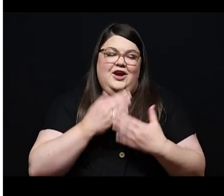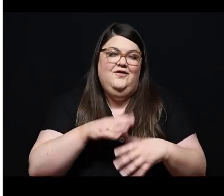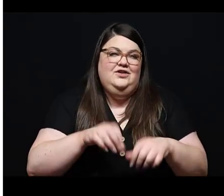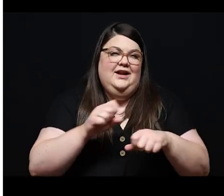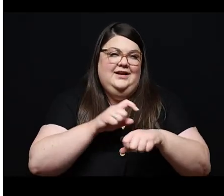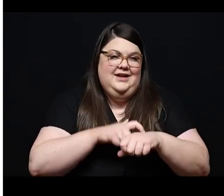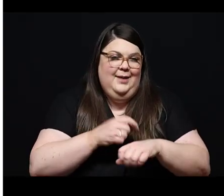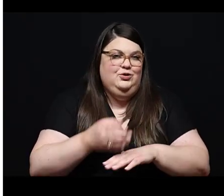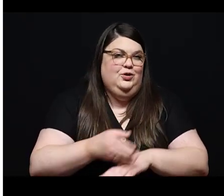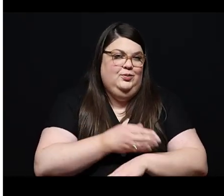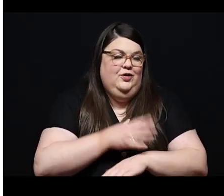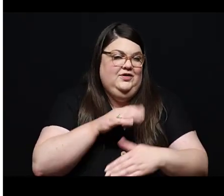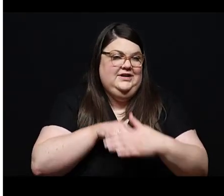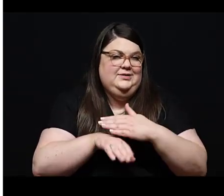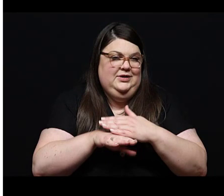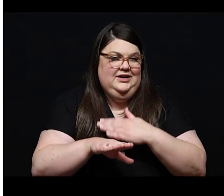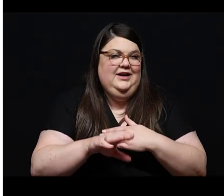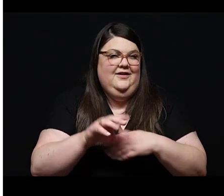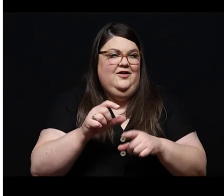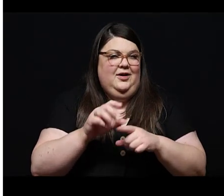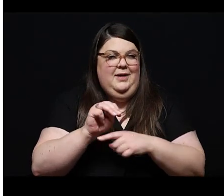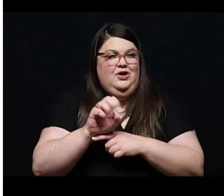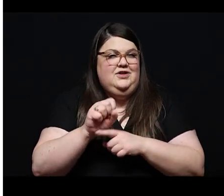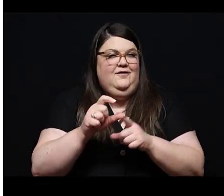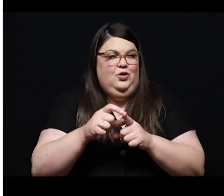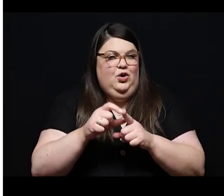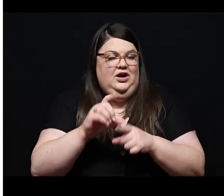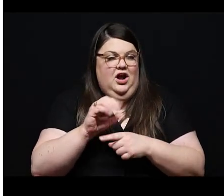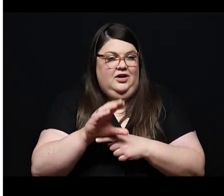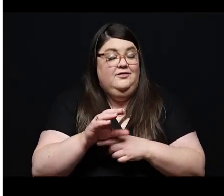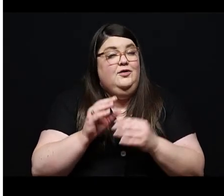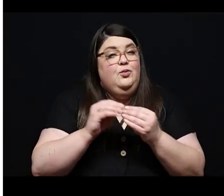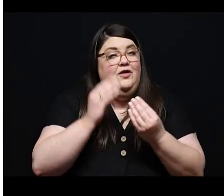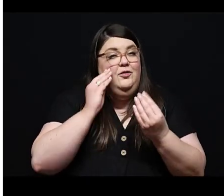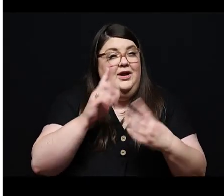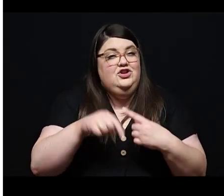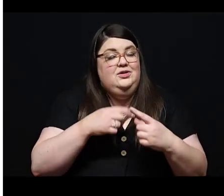your Microsoft Word documents. For more information about document accessibility